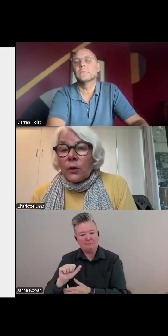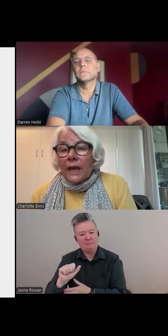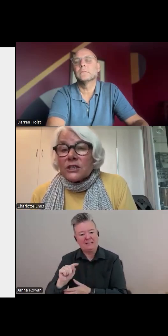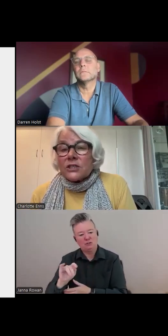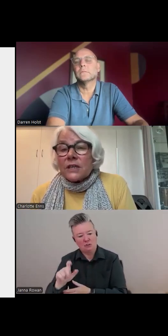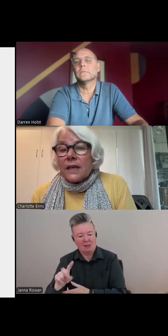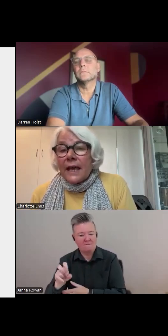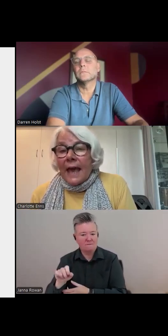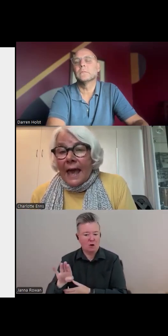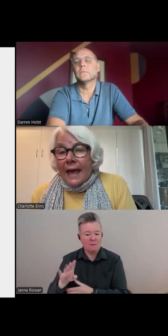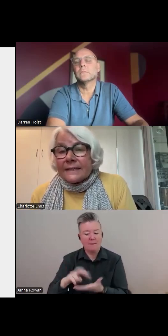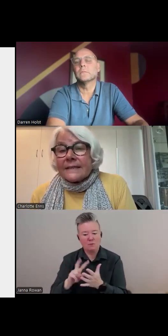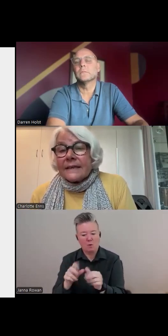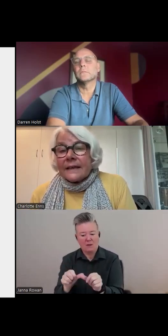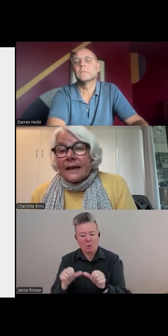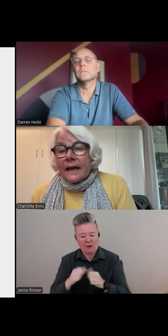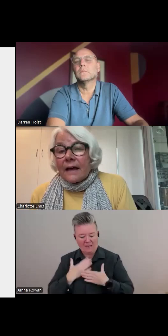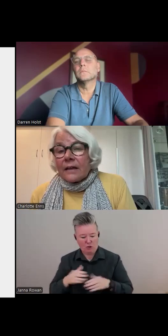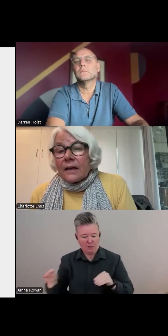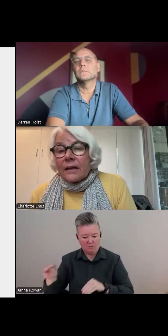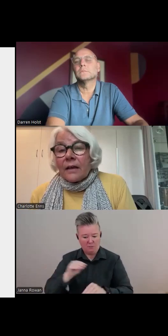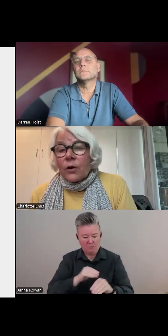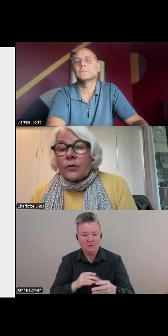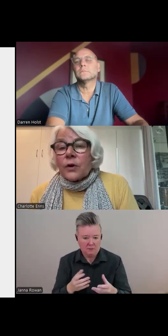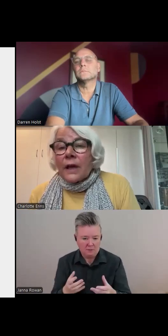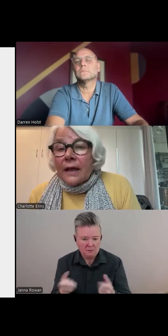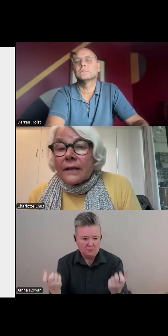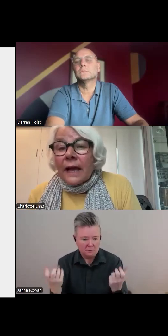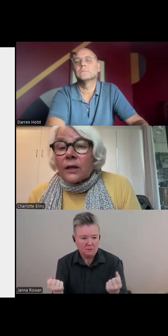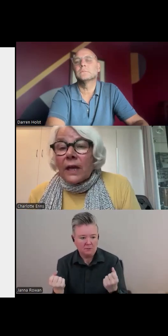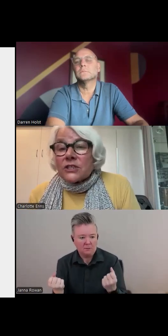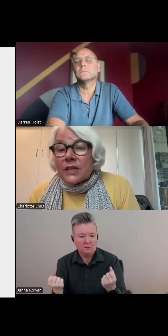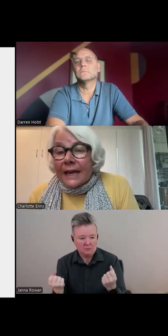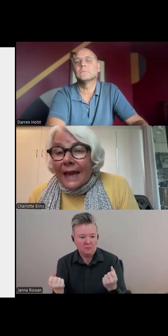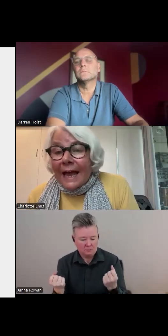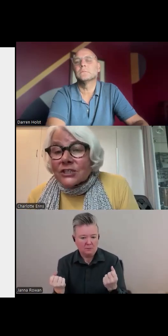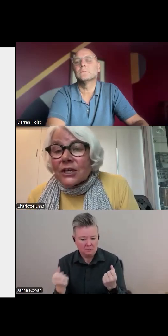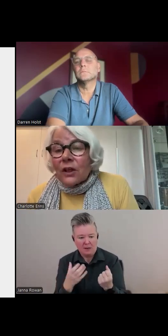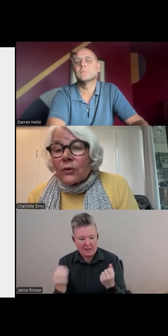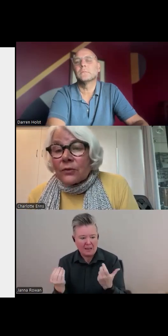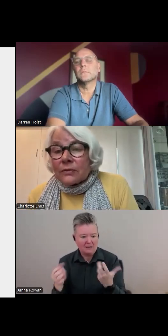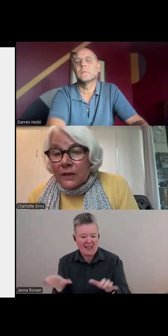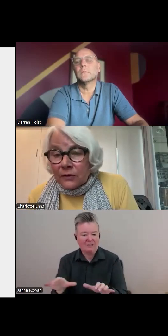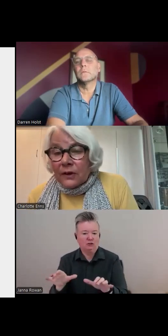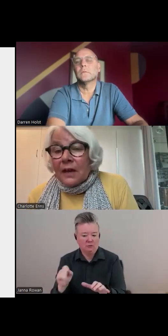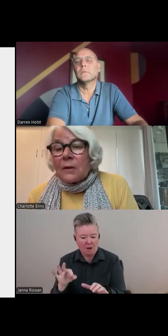both for location and-- Or for, yeah, location and action.